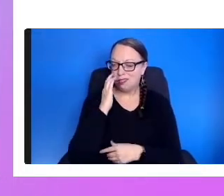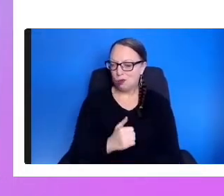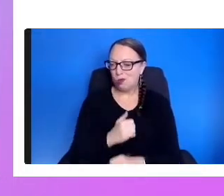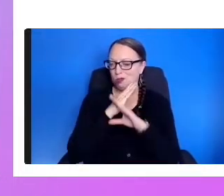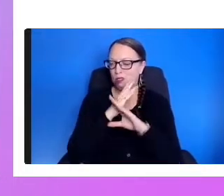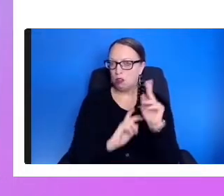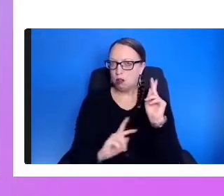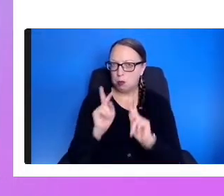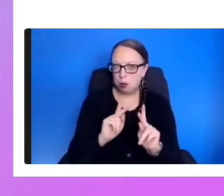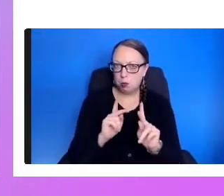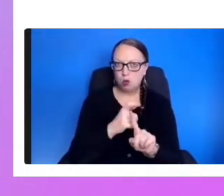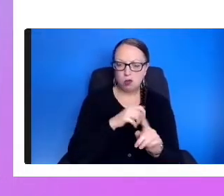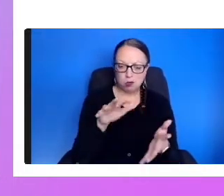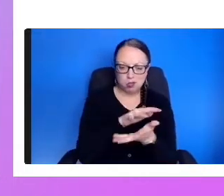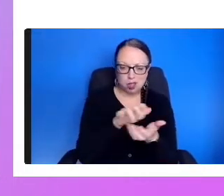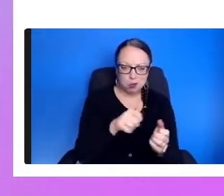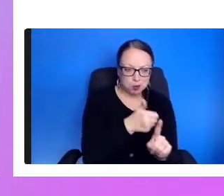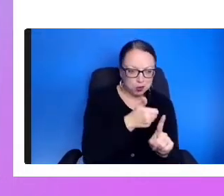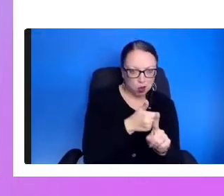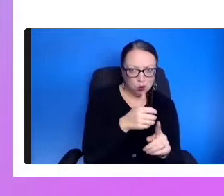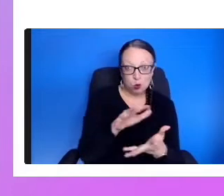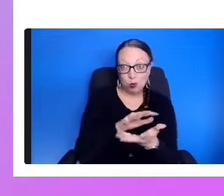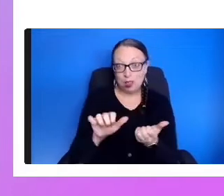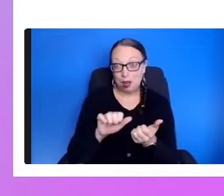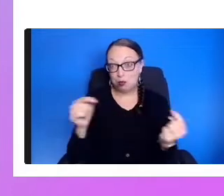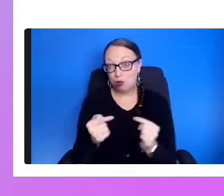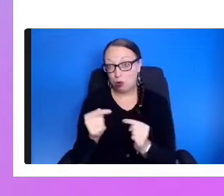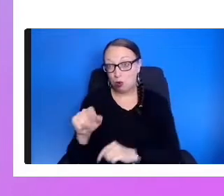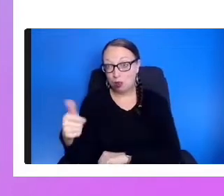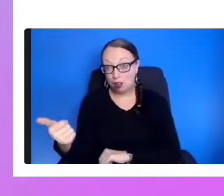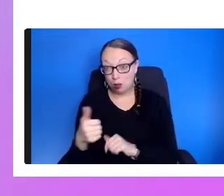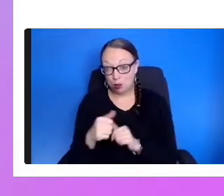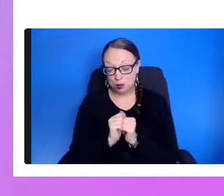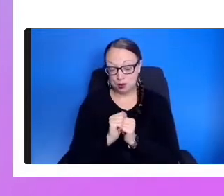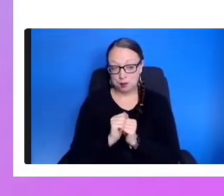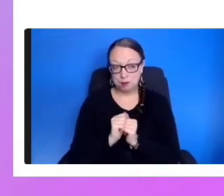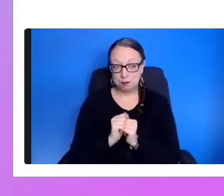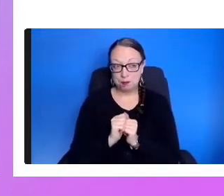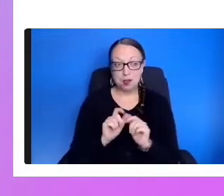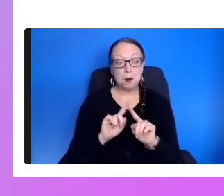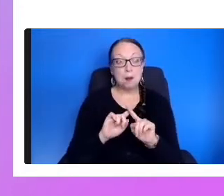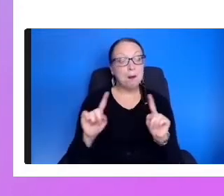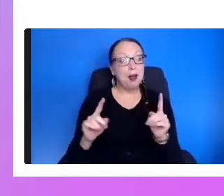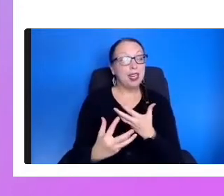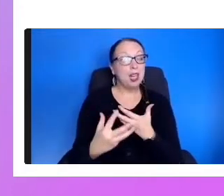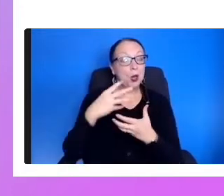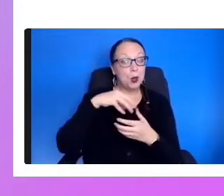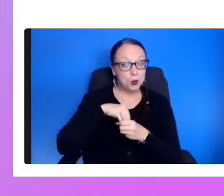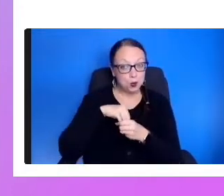from damaging themselves or damaging others. Inclusion however is insight based,